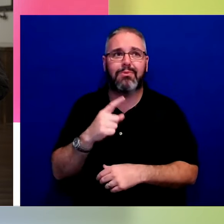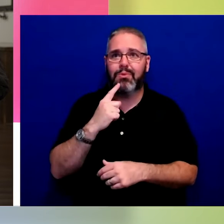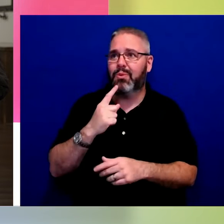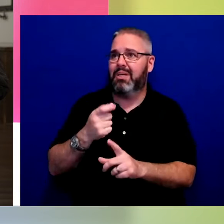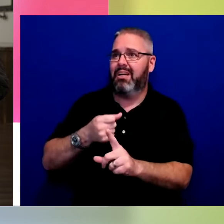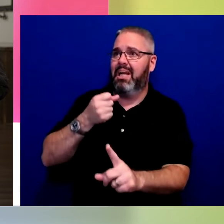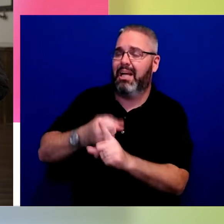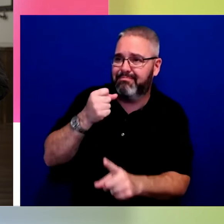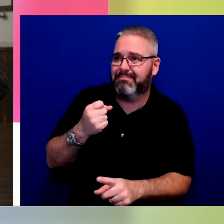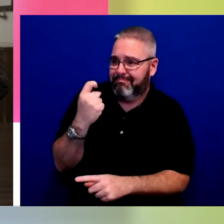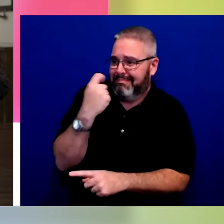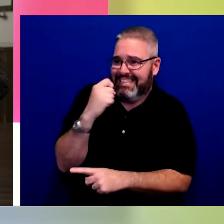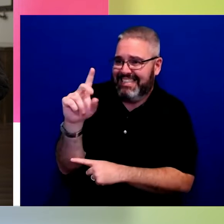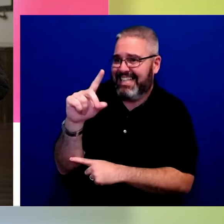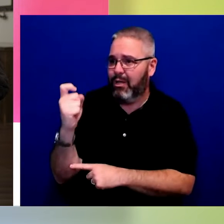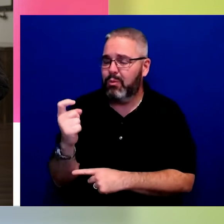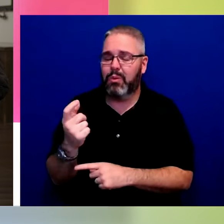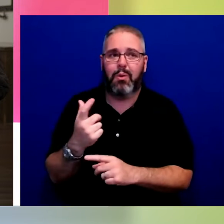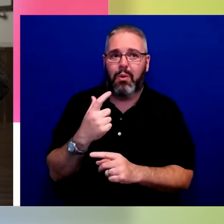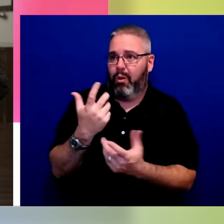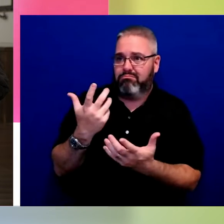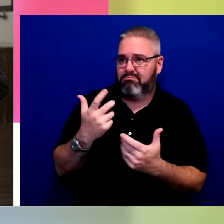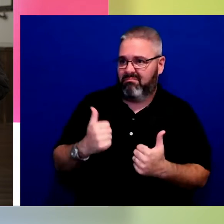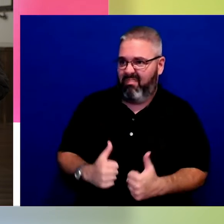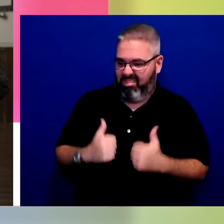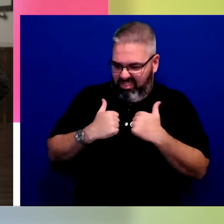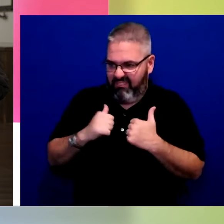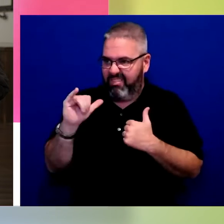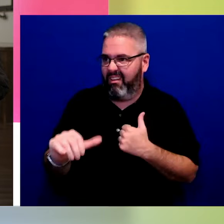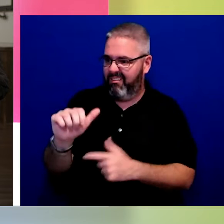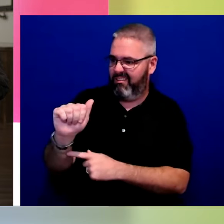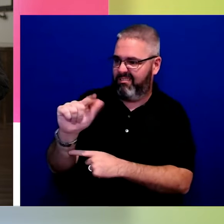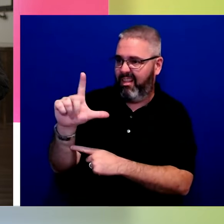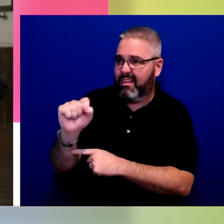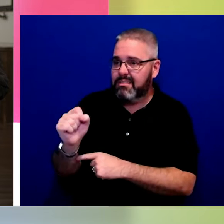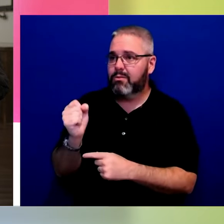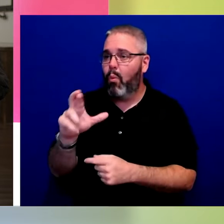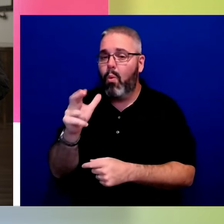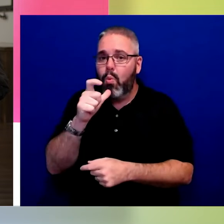who are living this journey as people with or carers of?